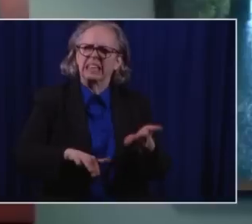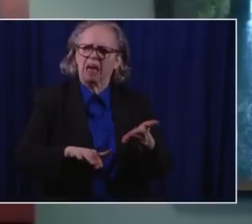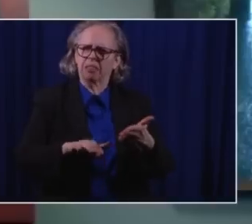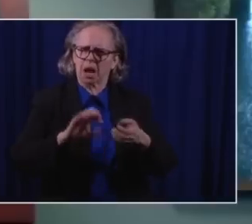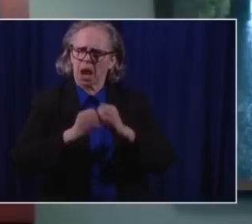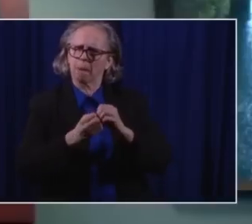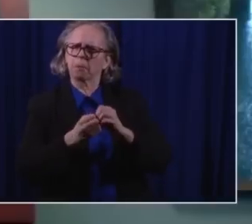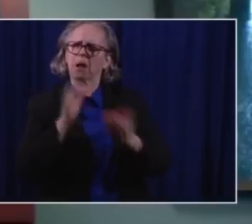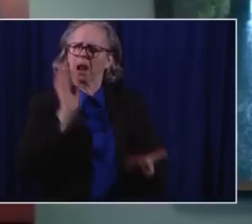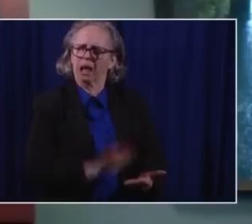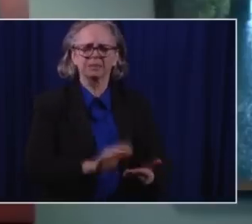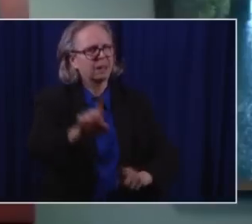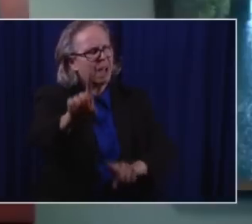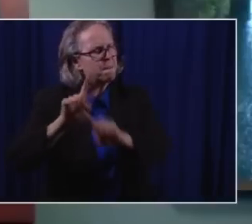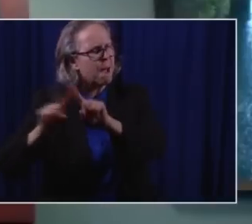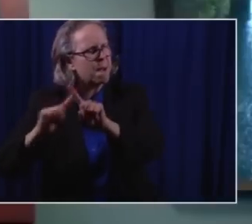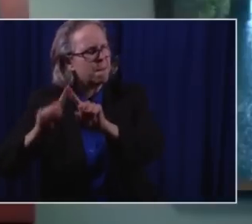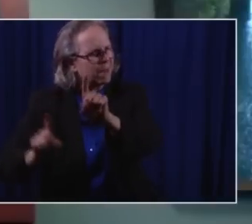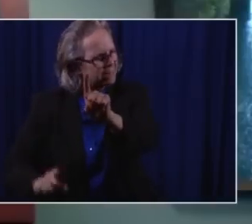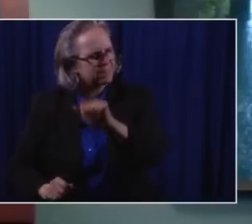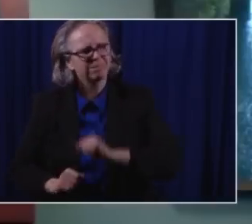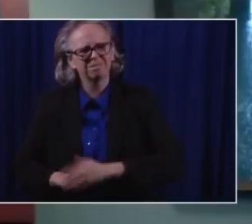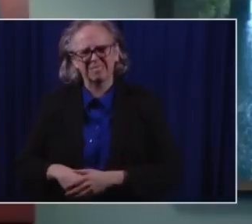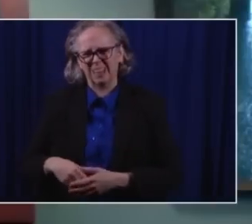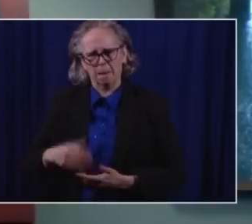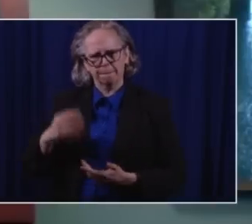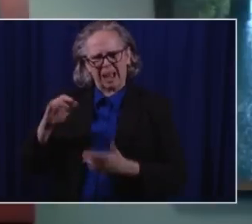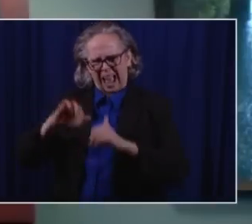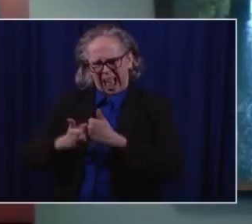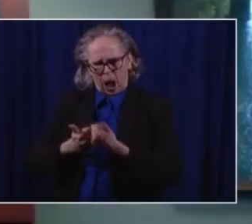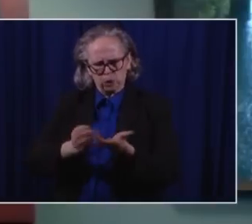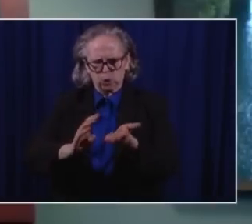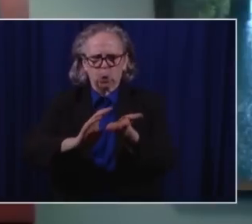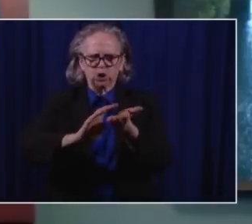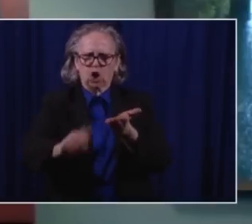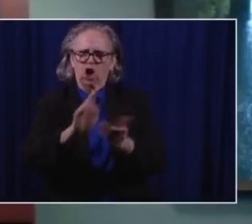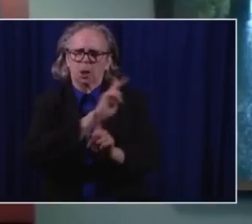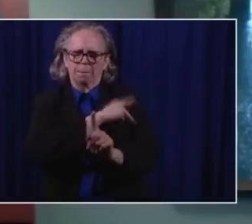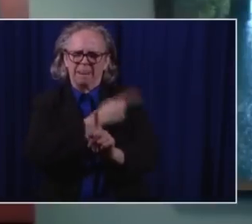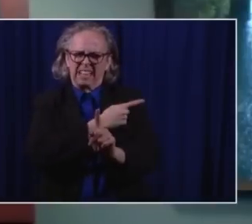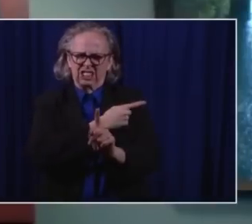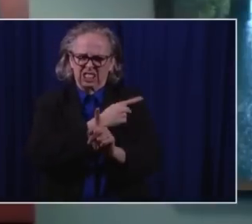around. Yes, there are definite definite data to say that not as many people are. Expiring